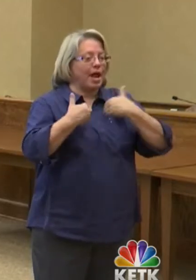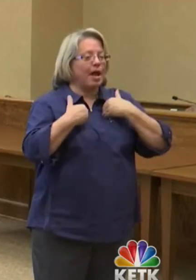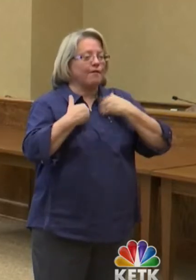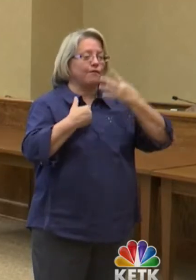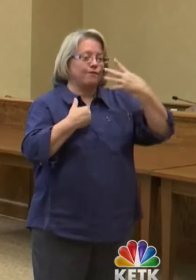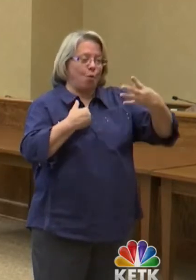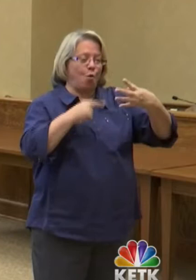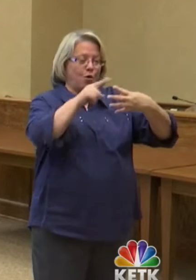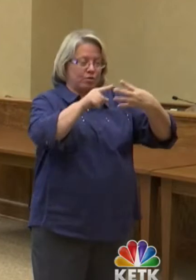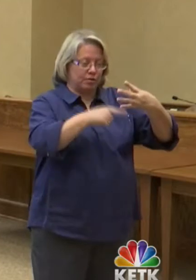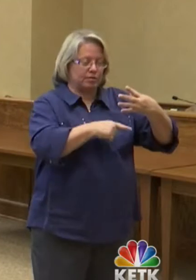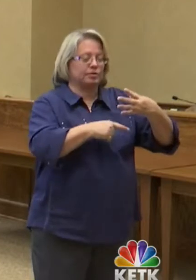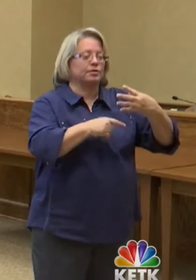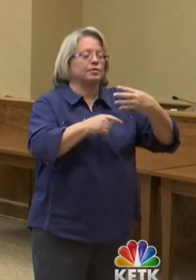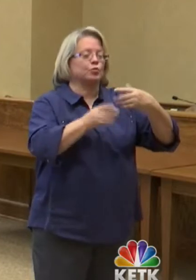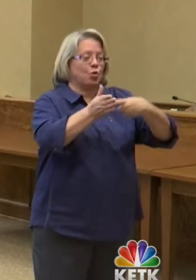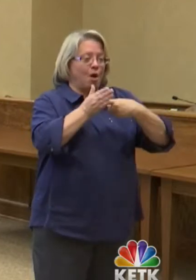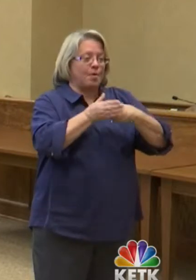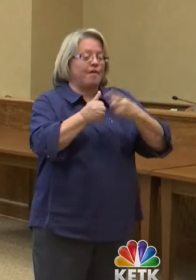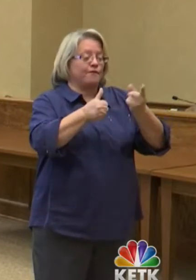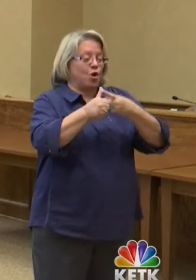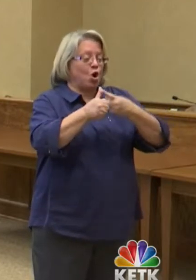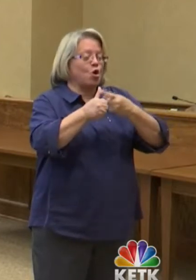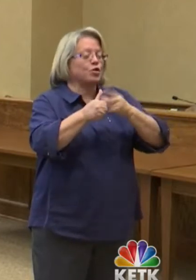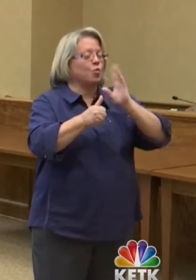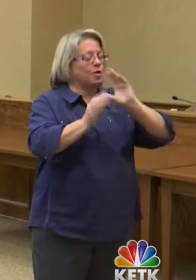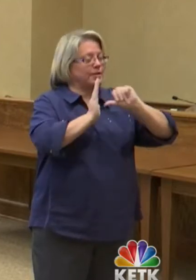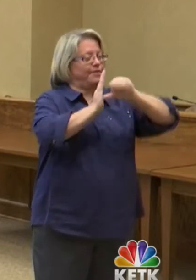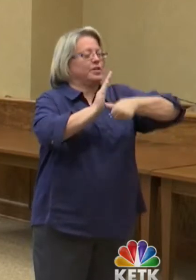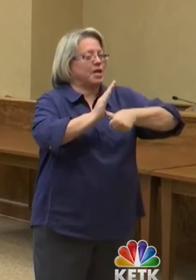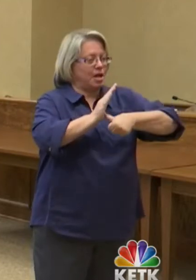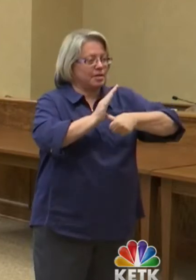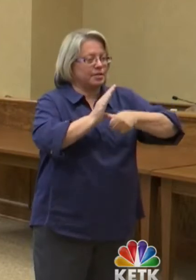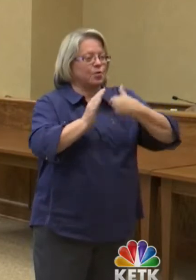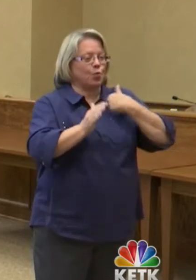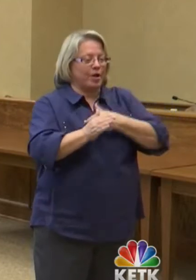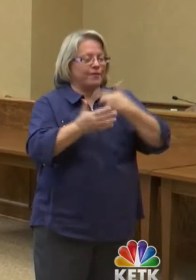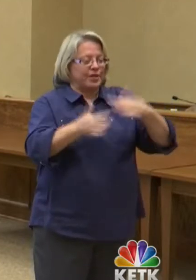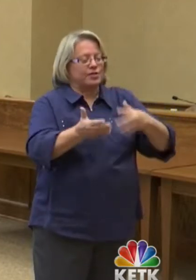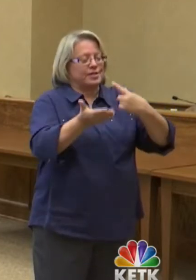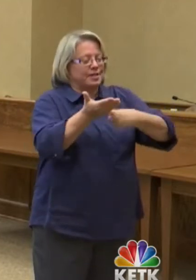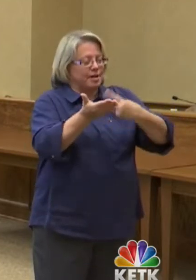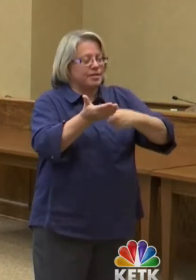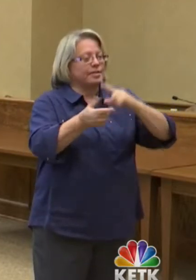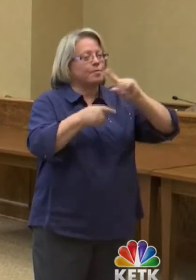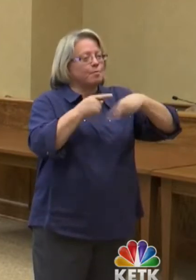WHEN GIVEN THE OPPORTUNITY. IF GIVEN THE FLEXIBILITY ON THE LOCAL LEVEL ARE RESPONSIBLE RESTART INITIATIVE WILL